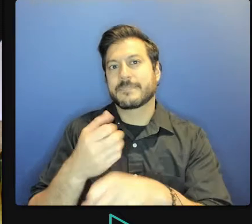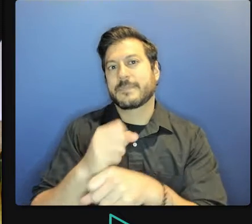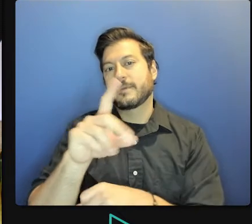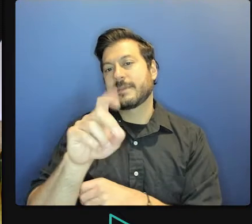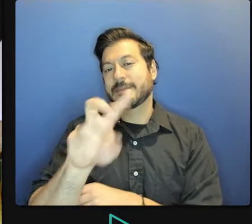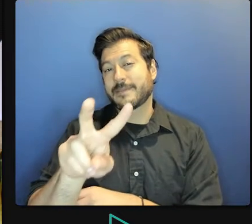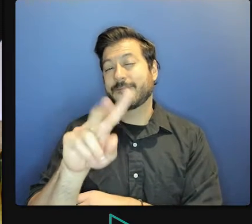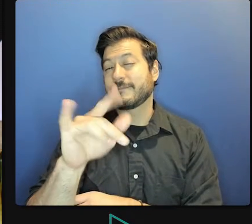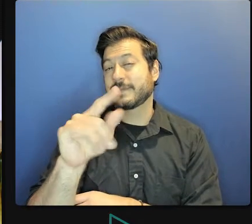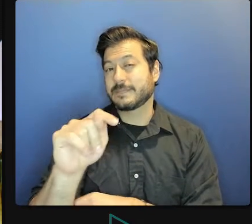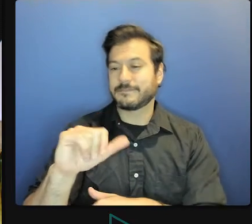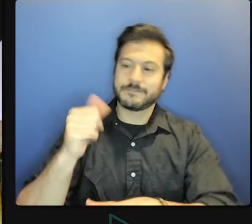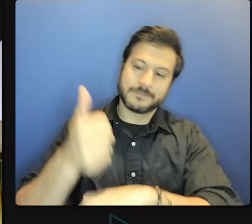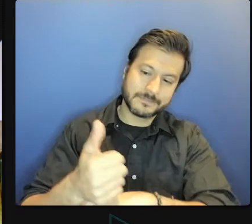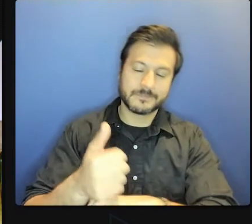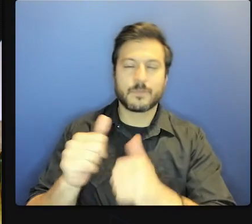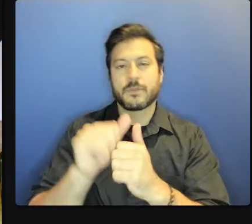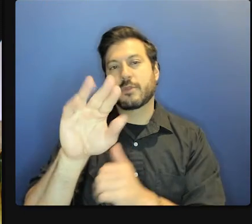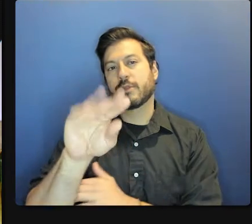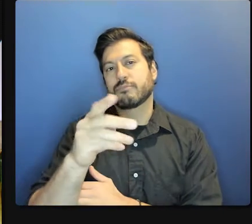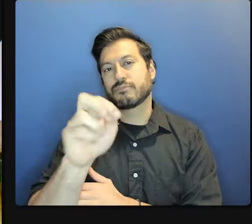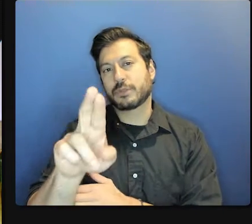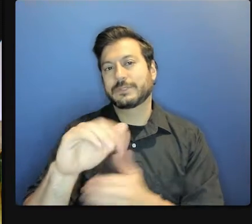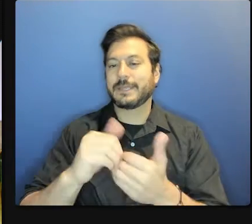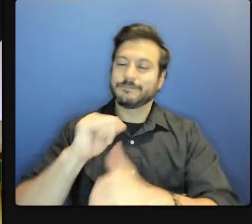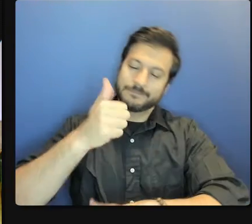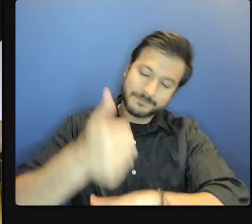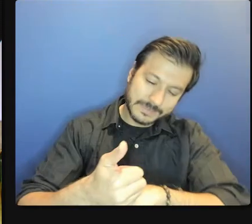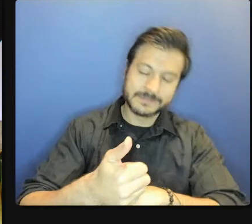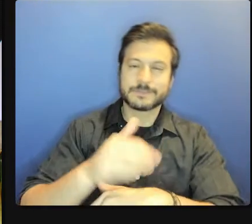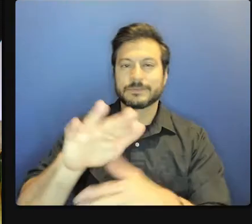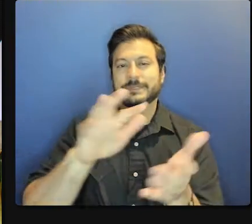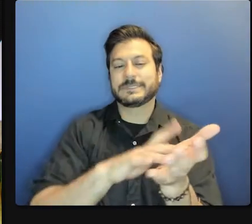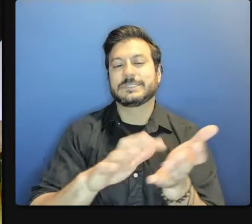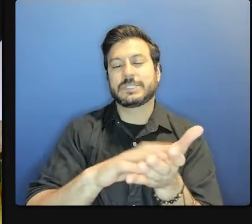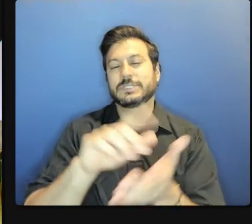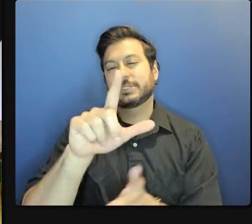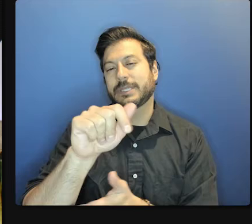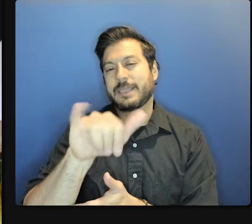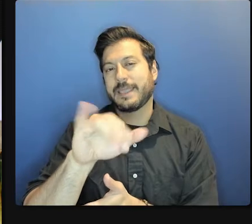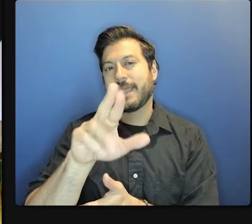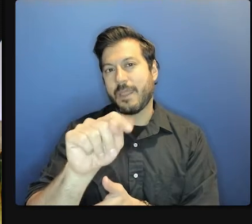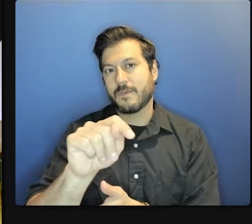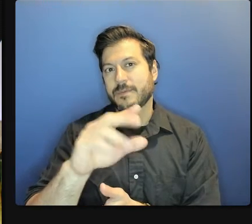how you get your devkit connected to your browser, how you build these touch layouts. And the tools and APIs